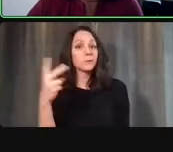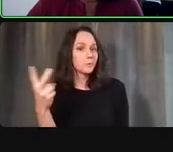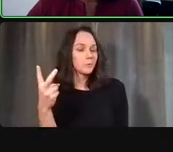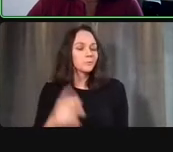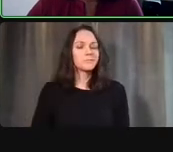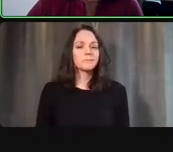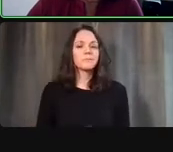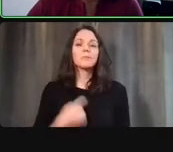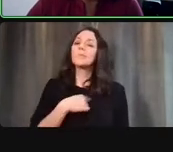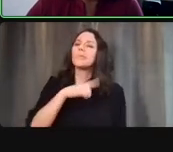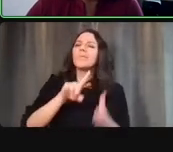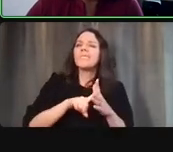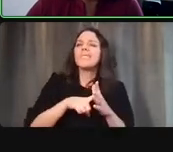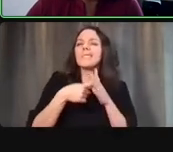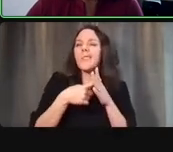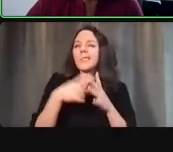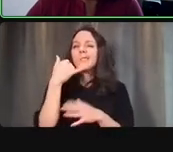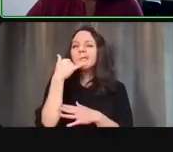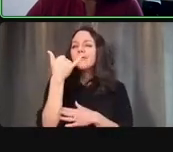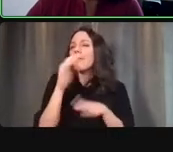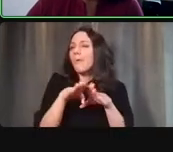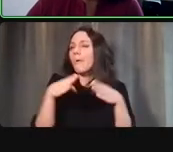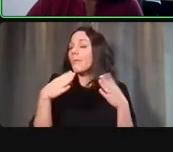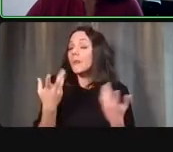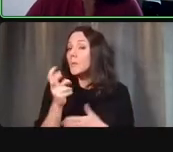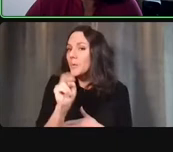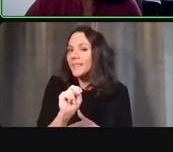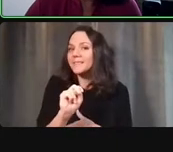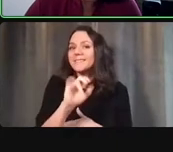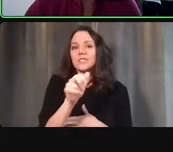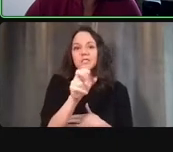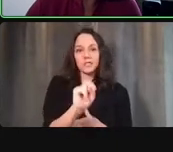2021, when I was in my first year going